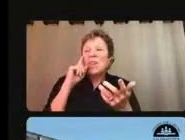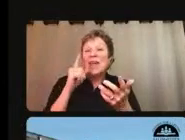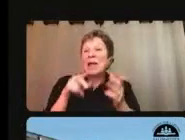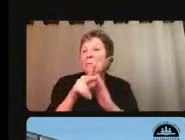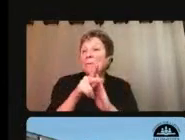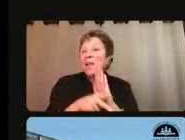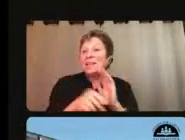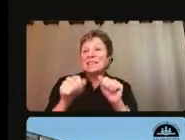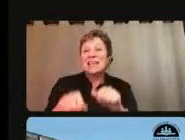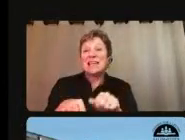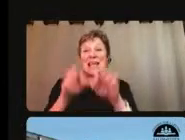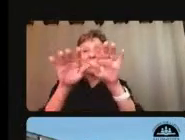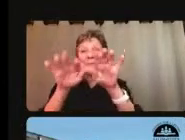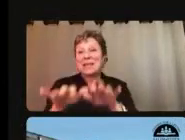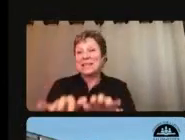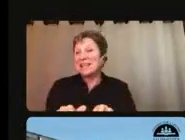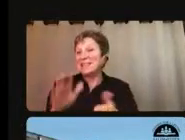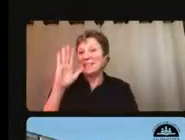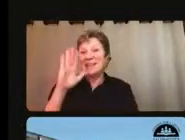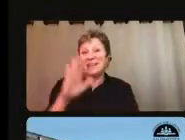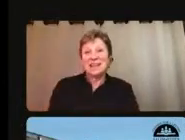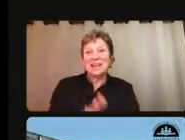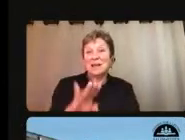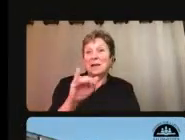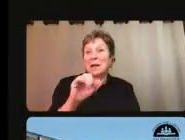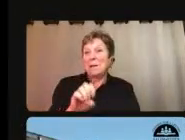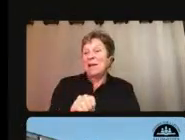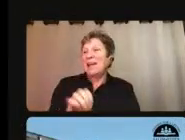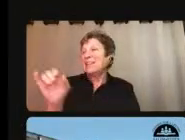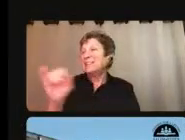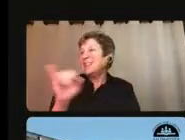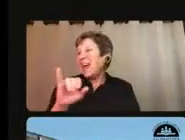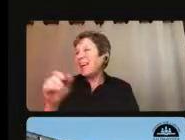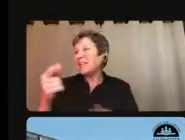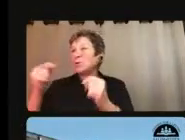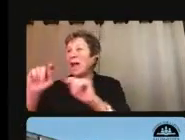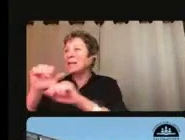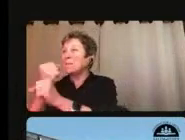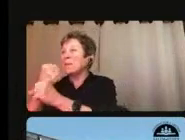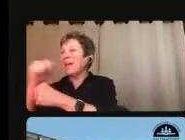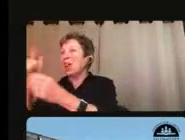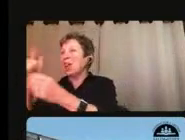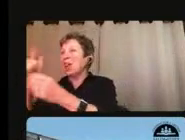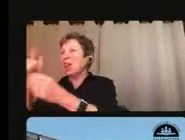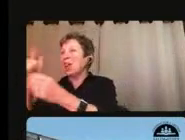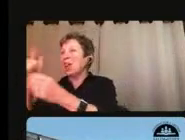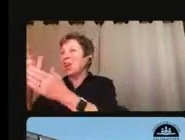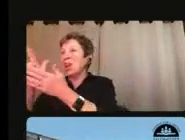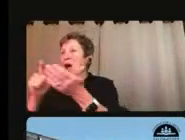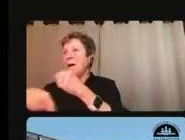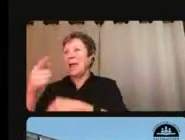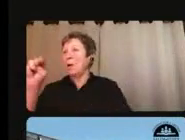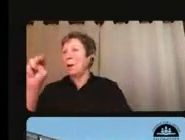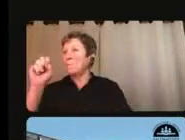I DON'T THINK A POLICY CAN BE WRITTEN TO LESSEN SOMEONE'S